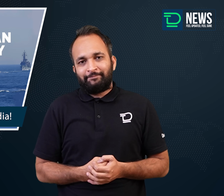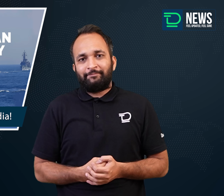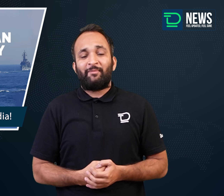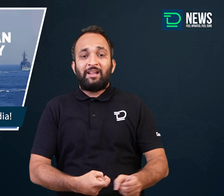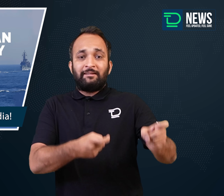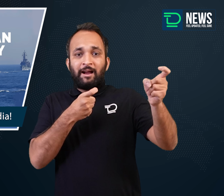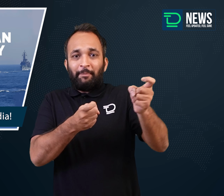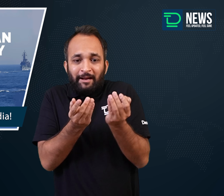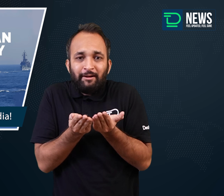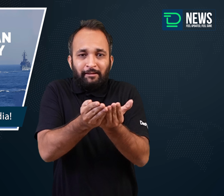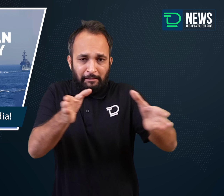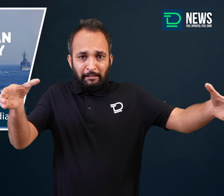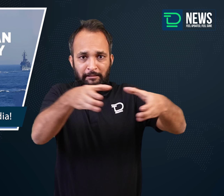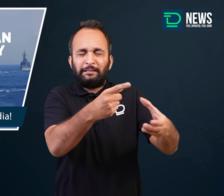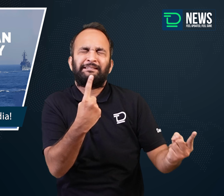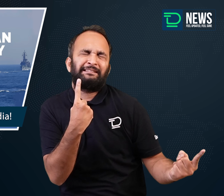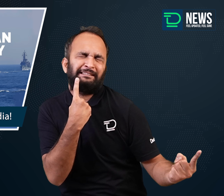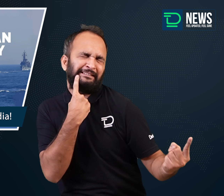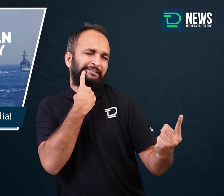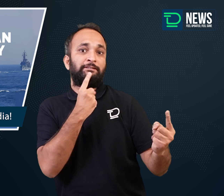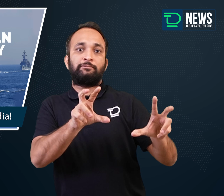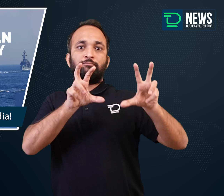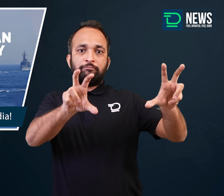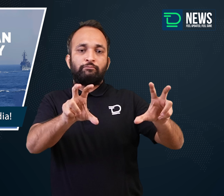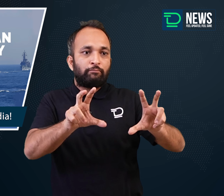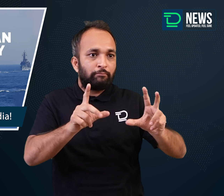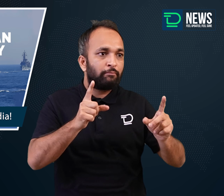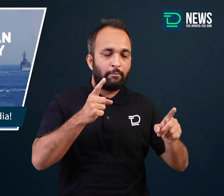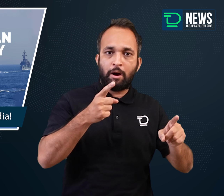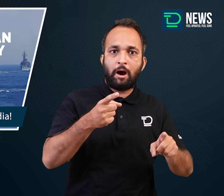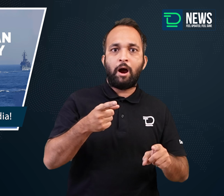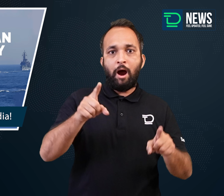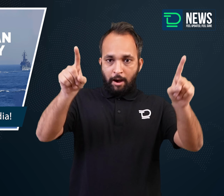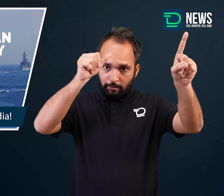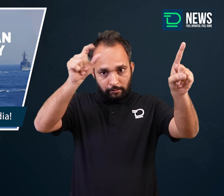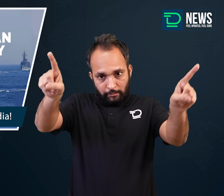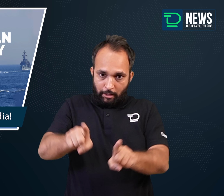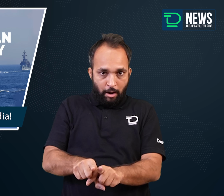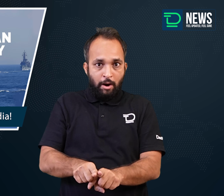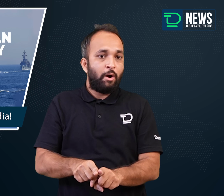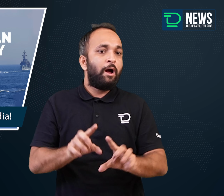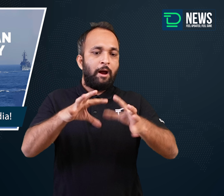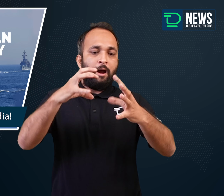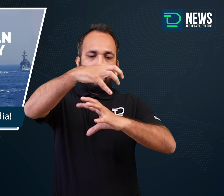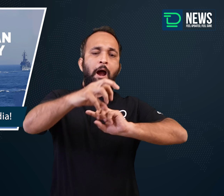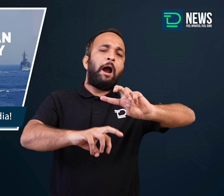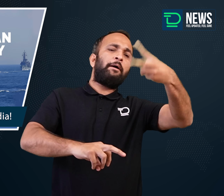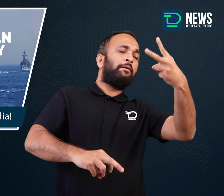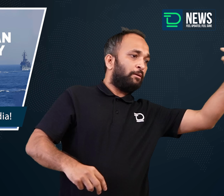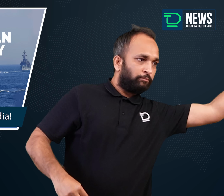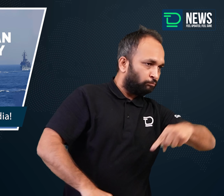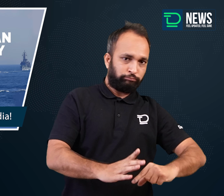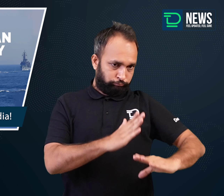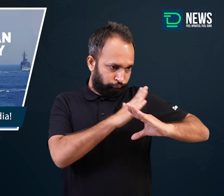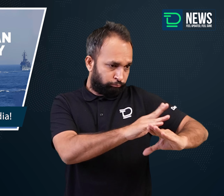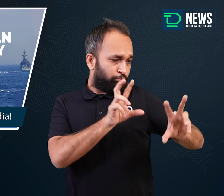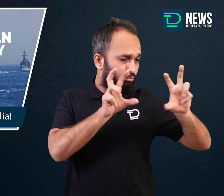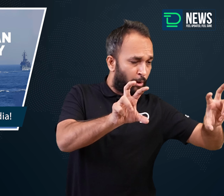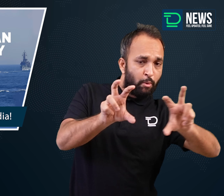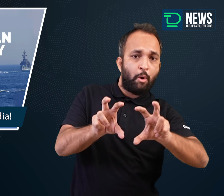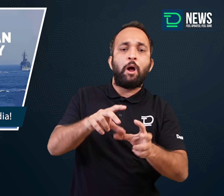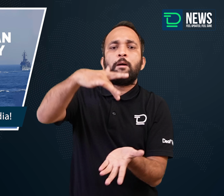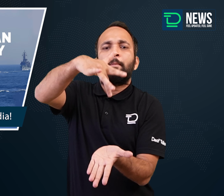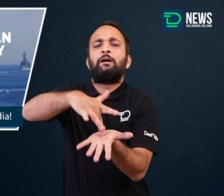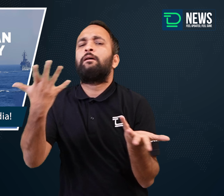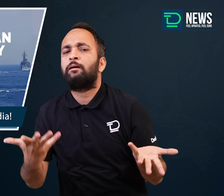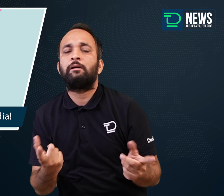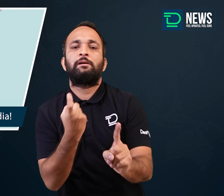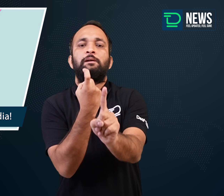We have an Indian Navy team camp built in